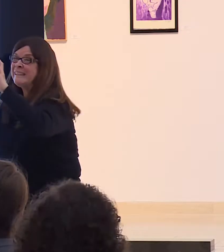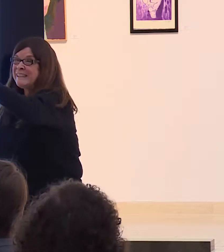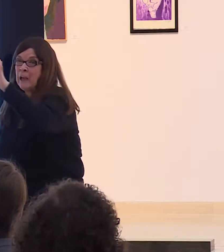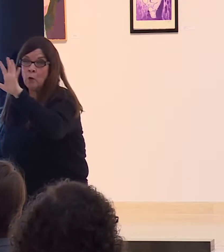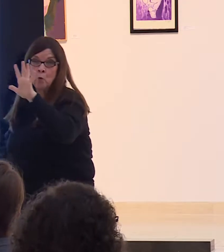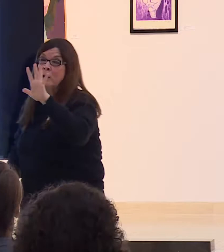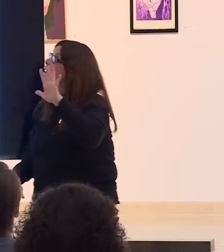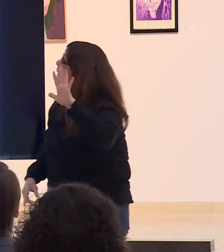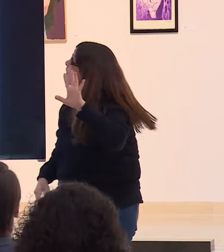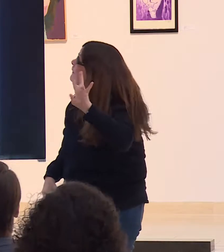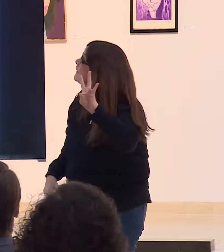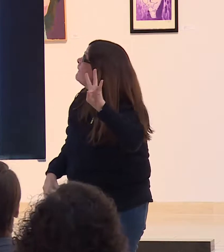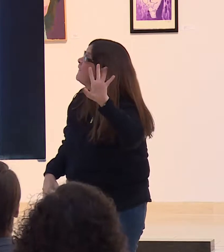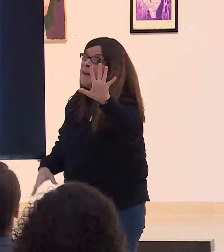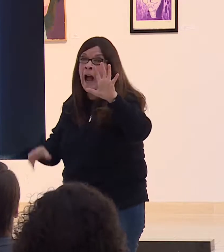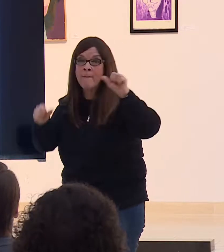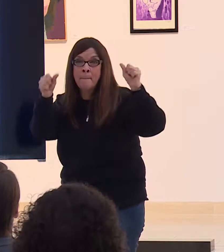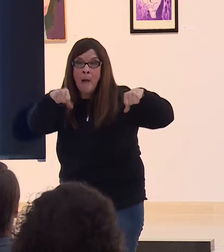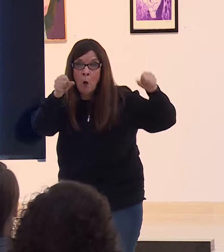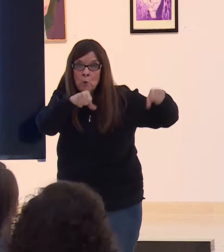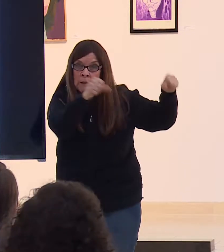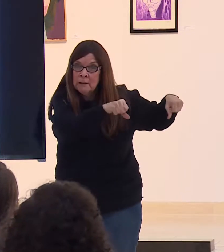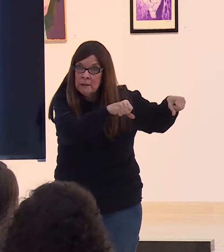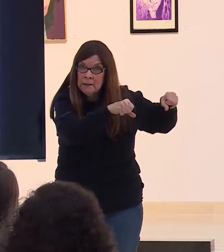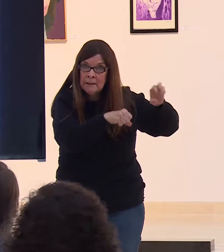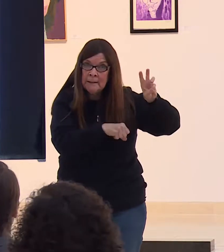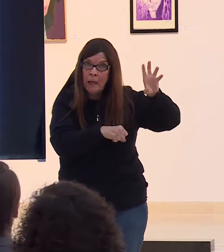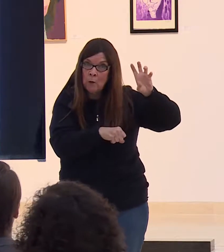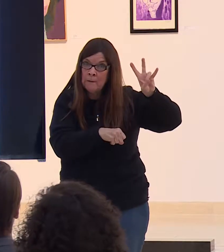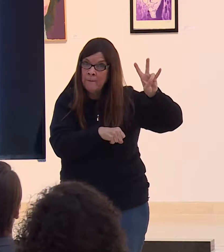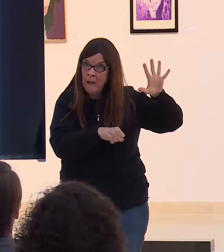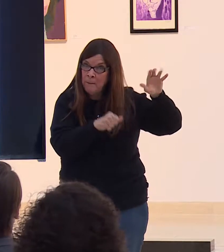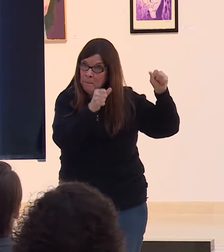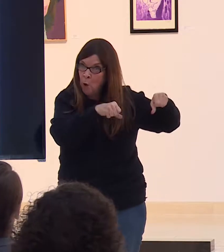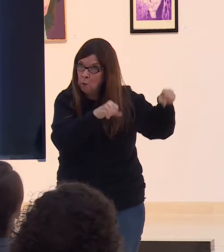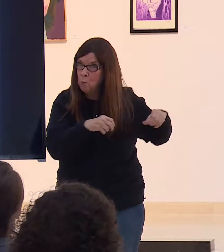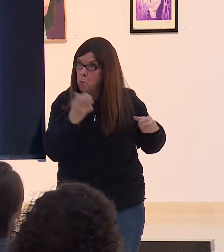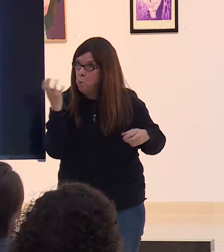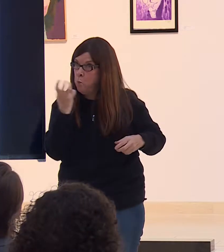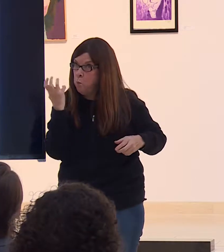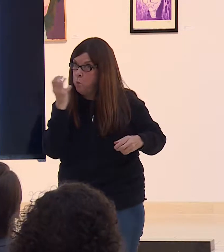So that year, at the end of the month, on February 28th, we had a total